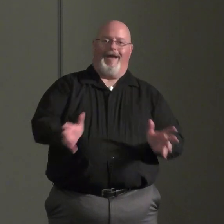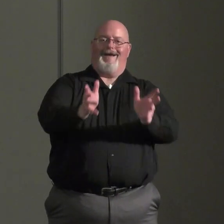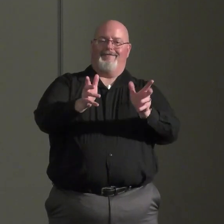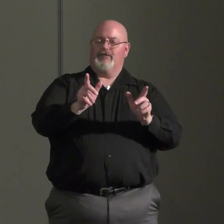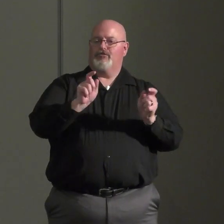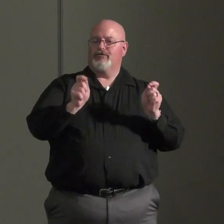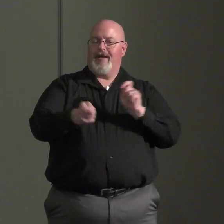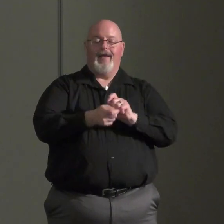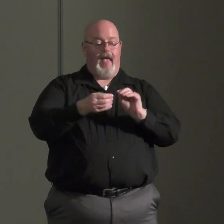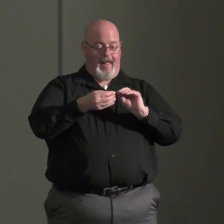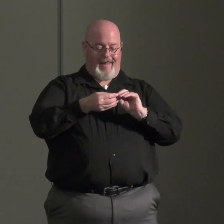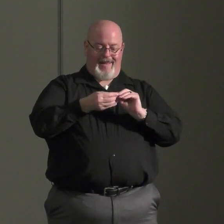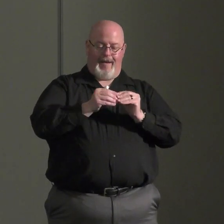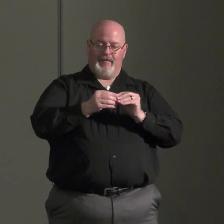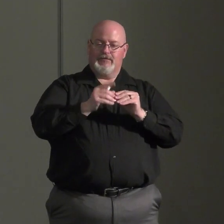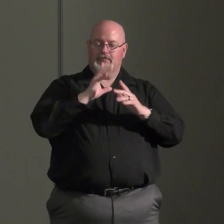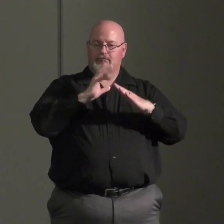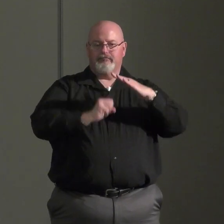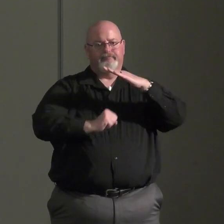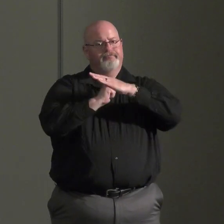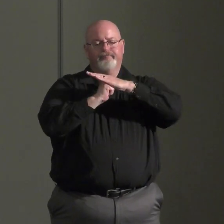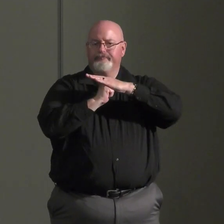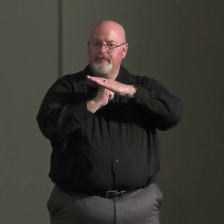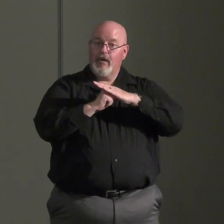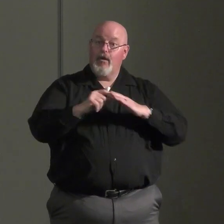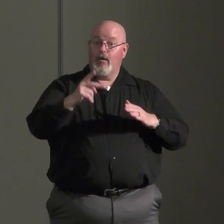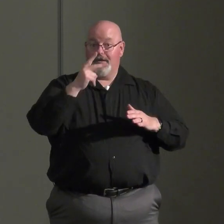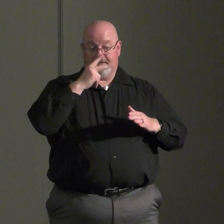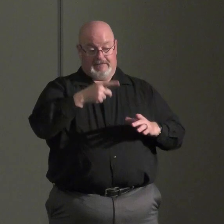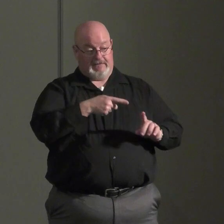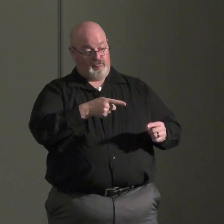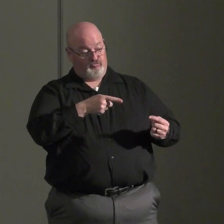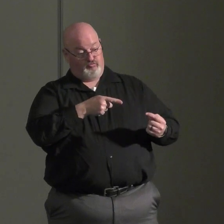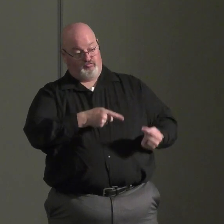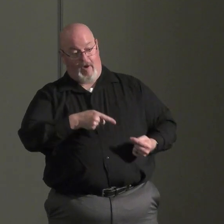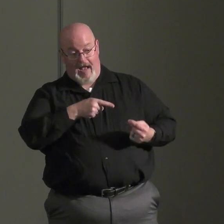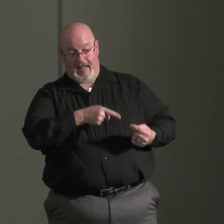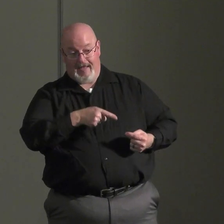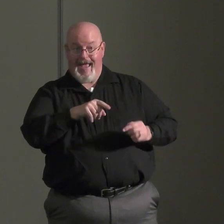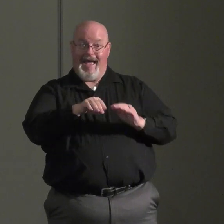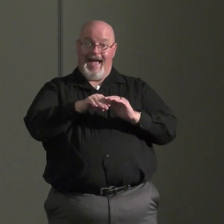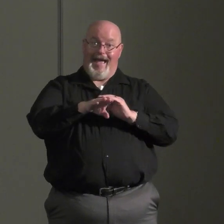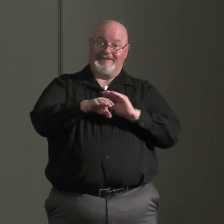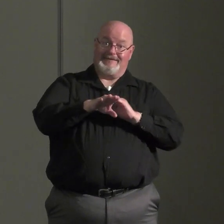Numbers only get you so far. You see somebody struggling, to access something that you might